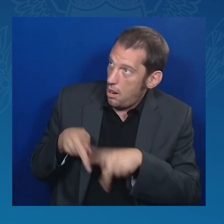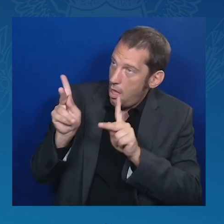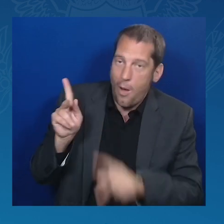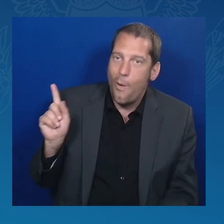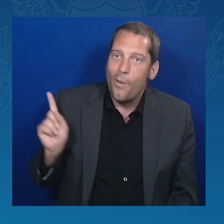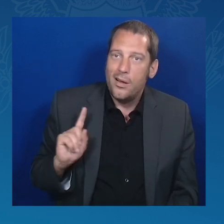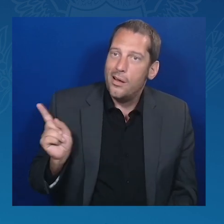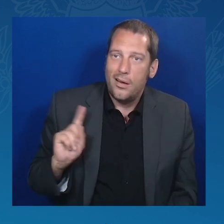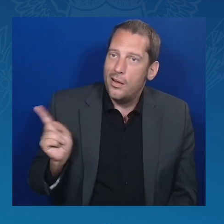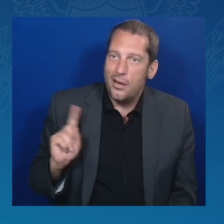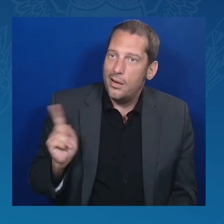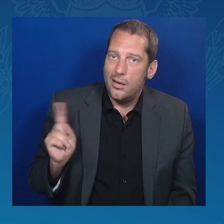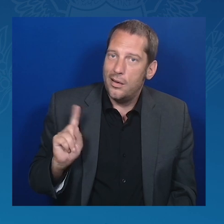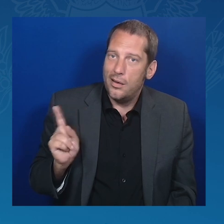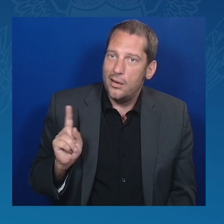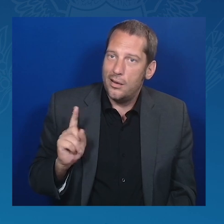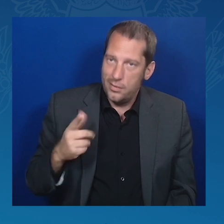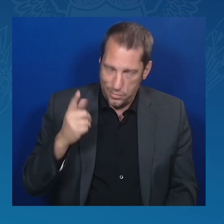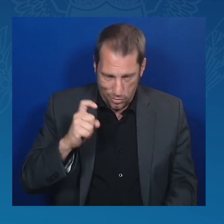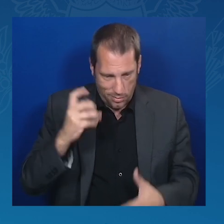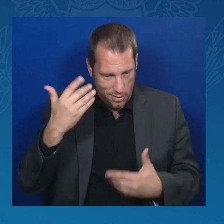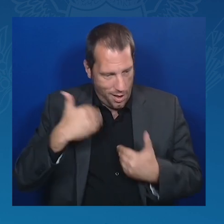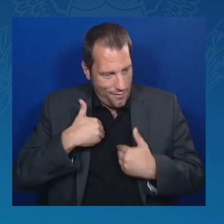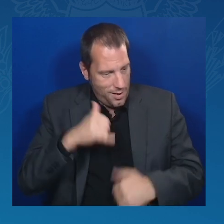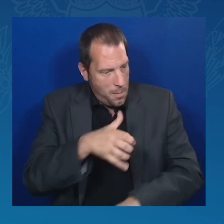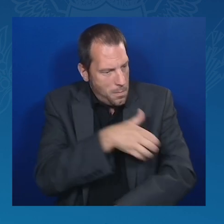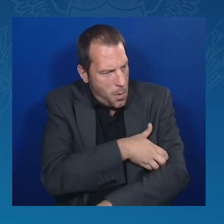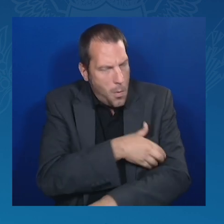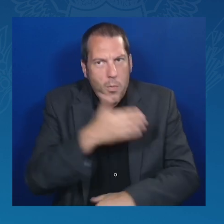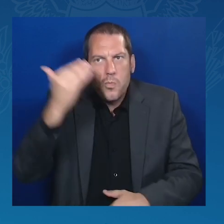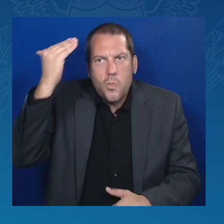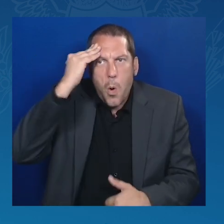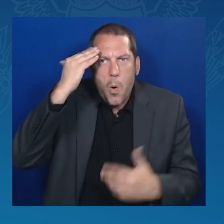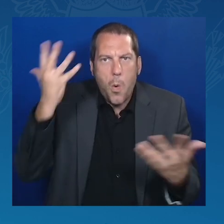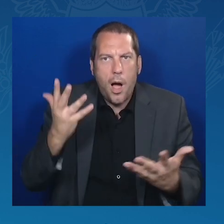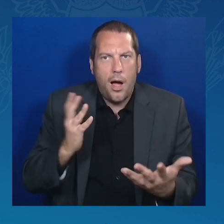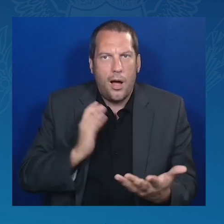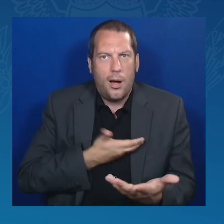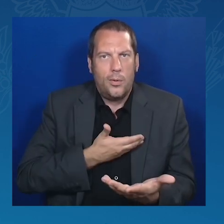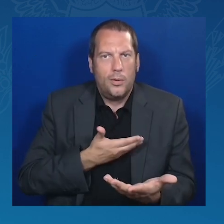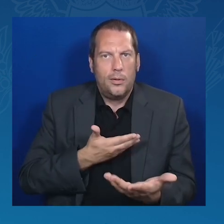You know, there's this perverse thing that I think has happened over the last several years in our country, which is does it suggest